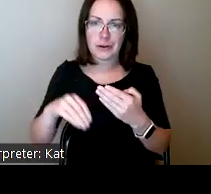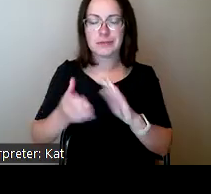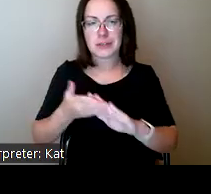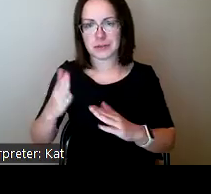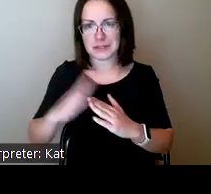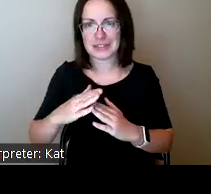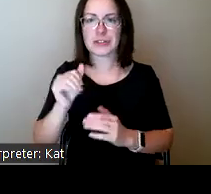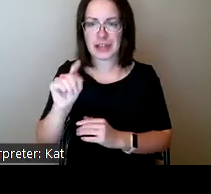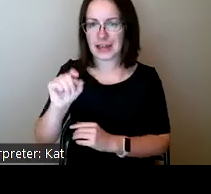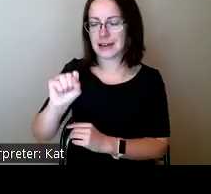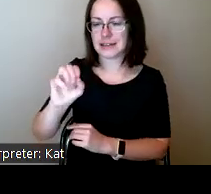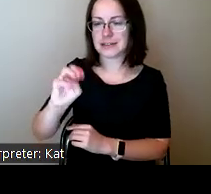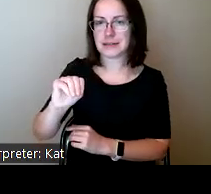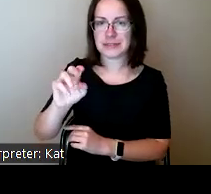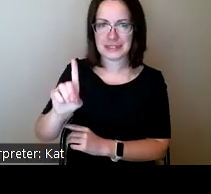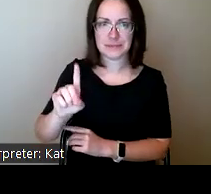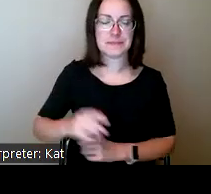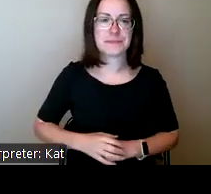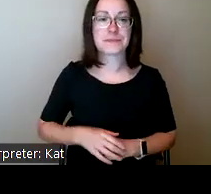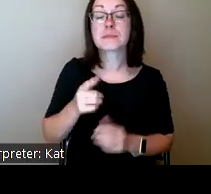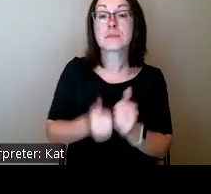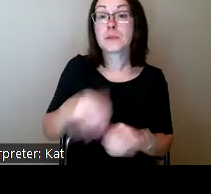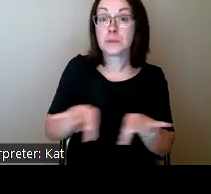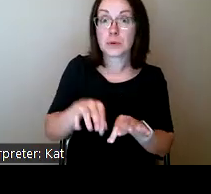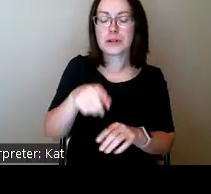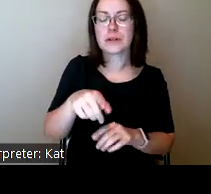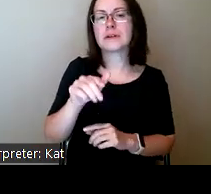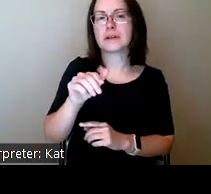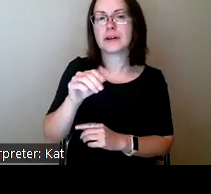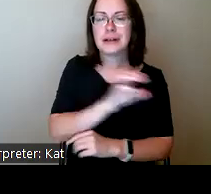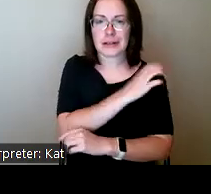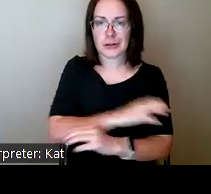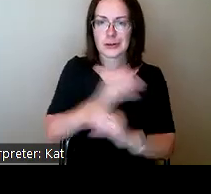she's a professor of clinical psychology psych psychiatry I'm sorry and she's one of our very